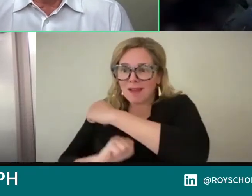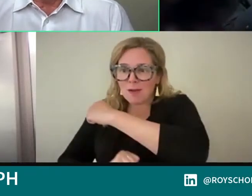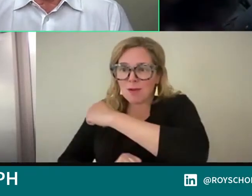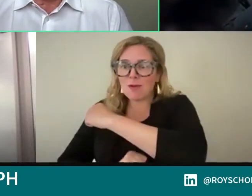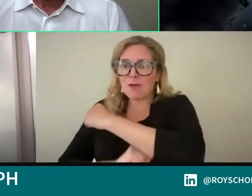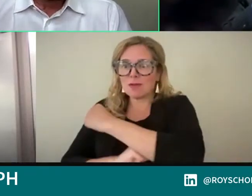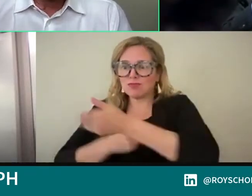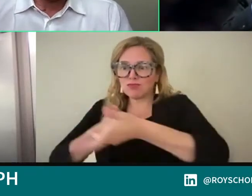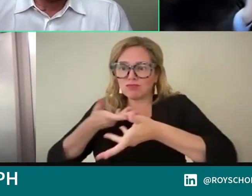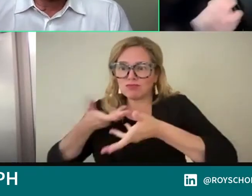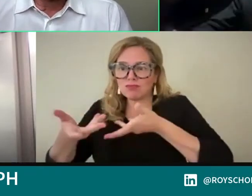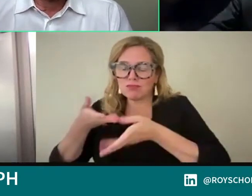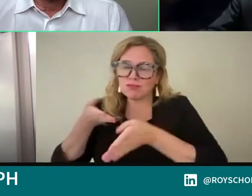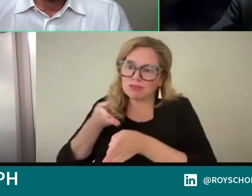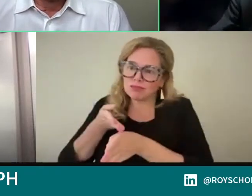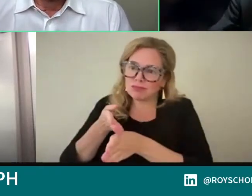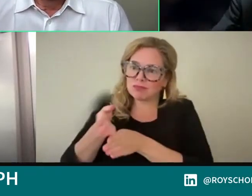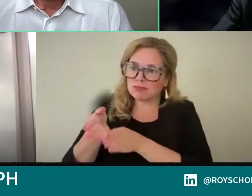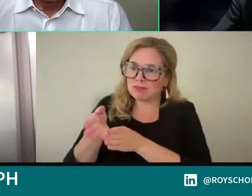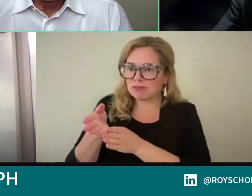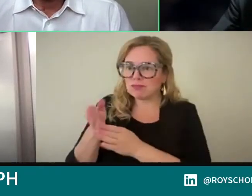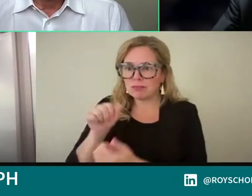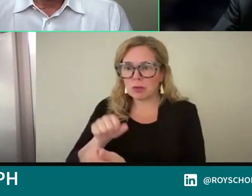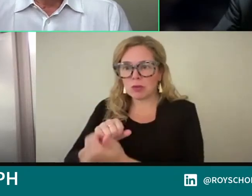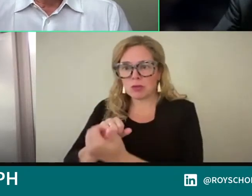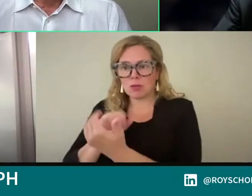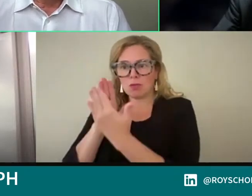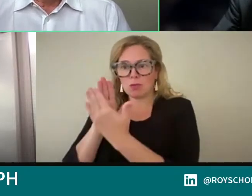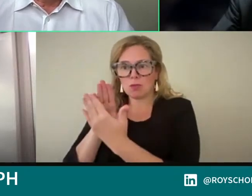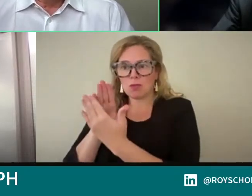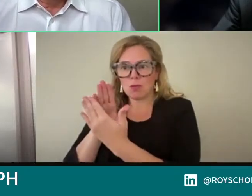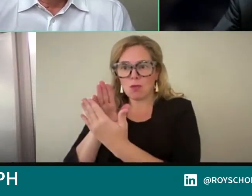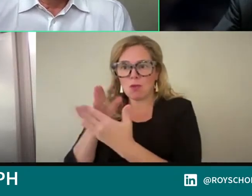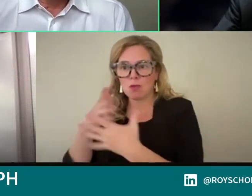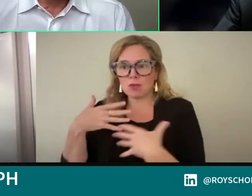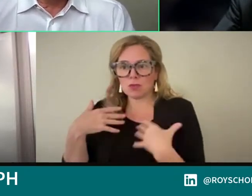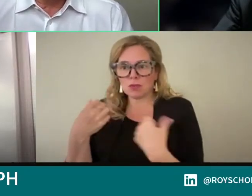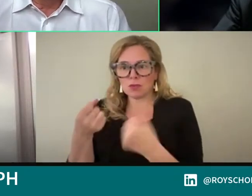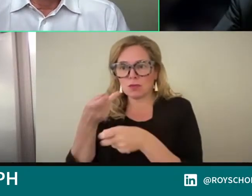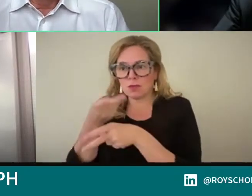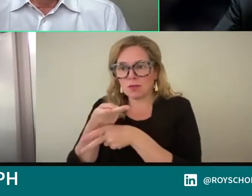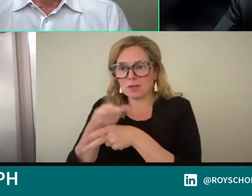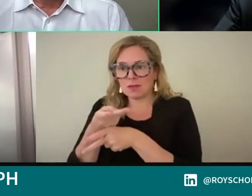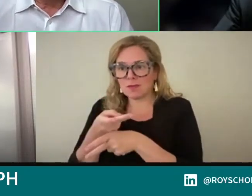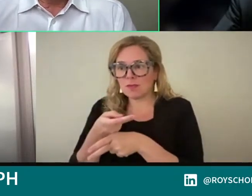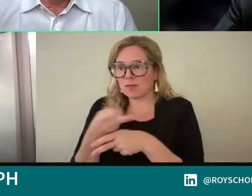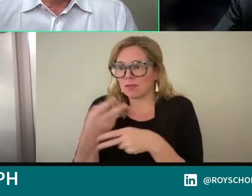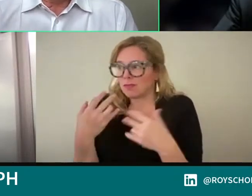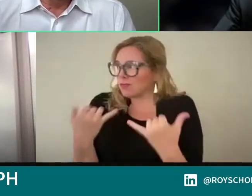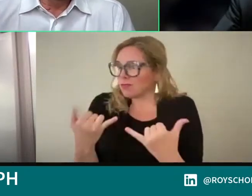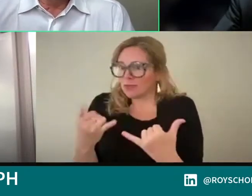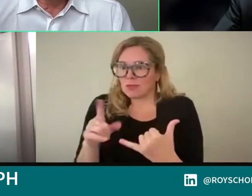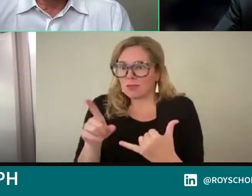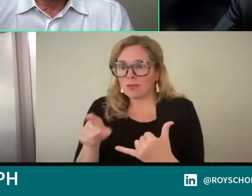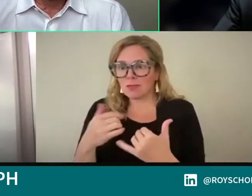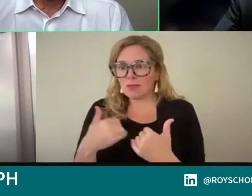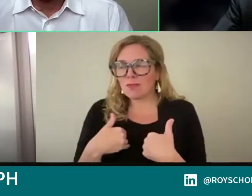And because of that, now comes the very legitimate conversation of not how telehealth increases